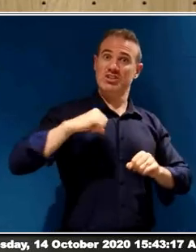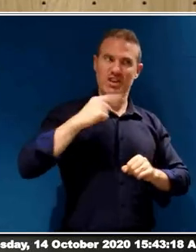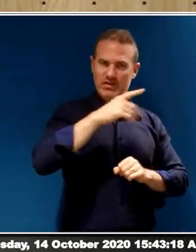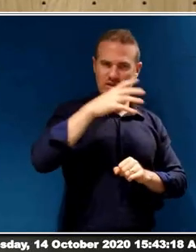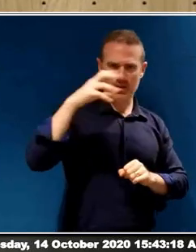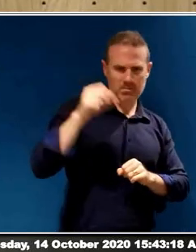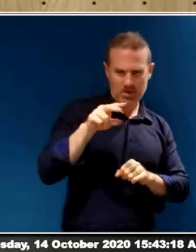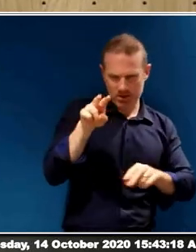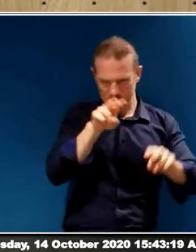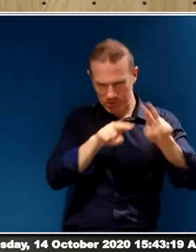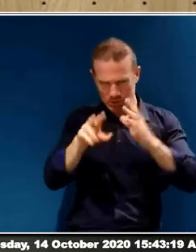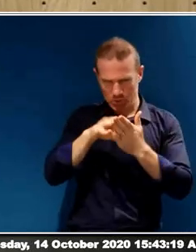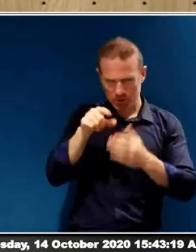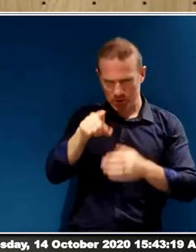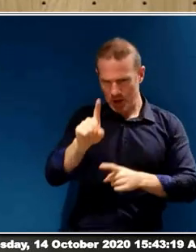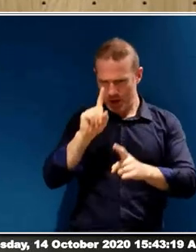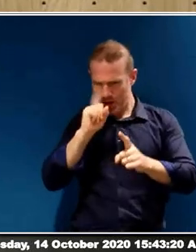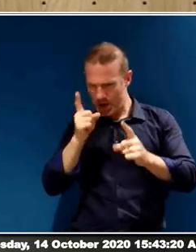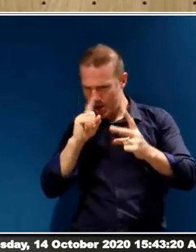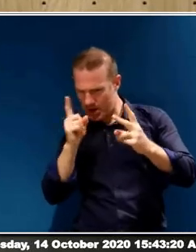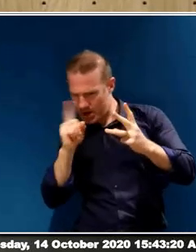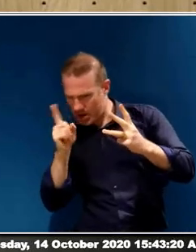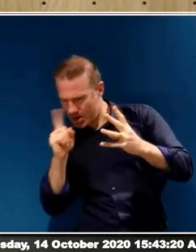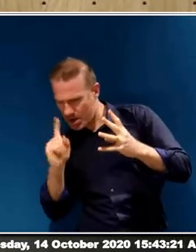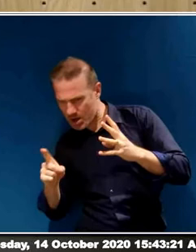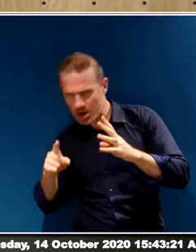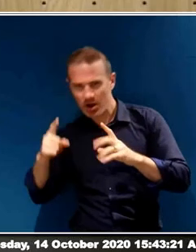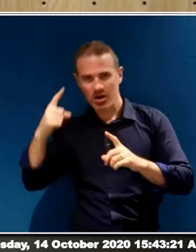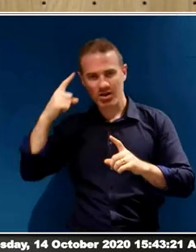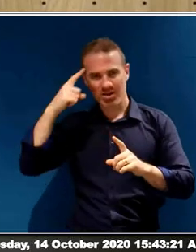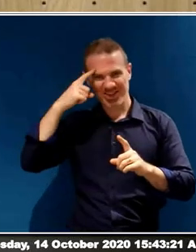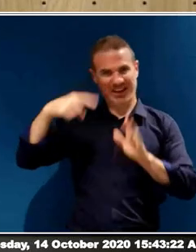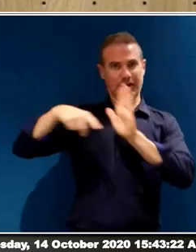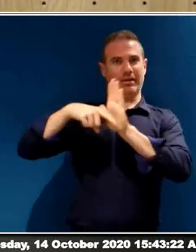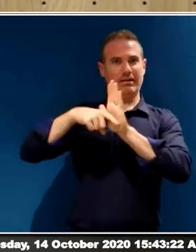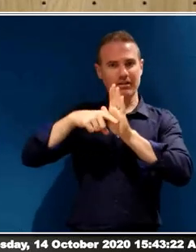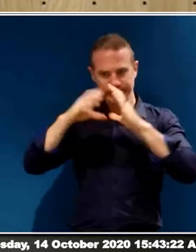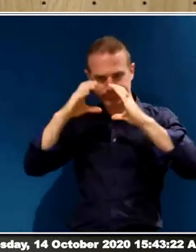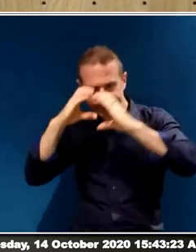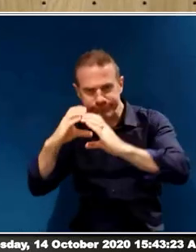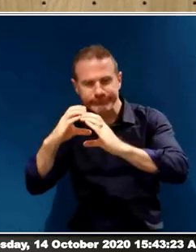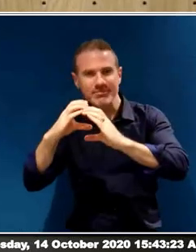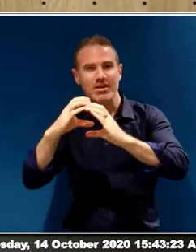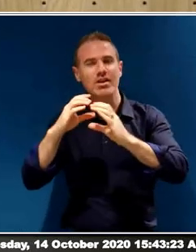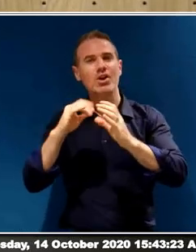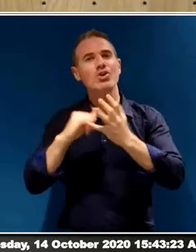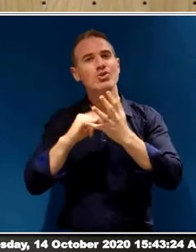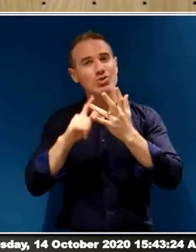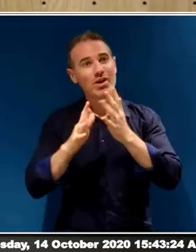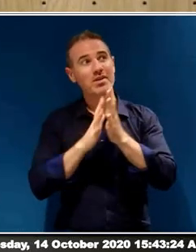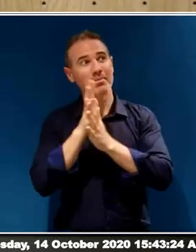And in order to do that, it allows the school to then apply for a greater slice